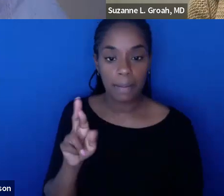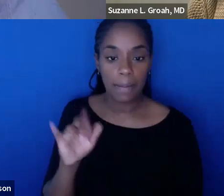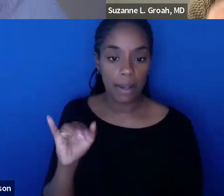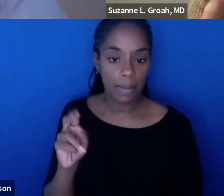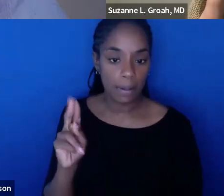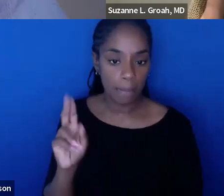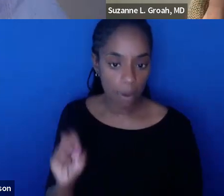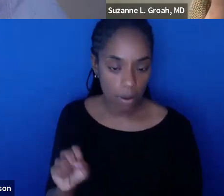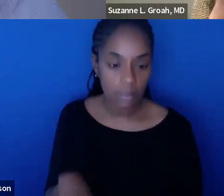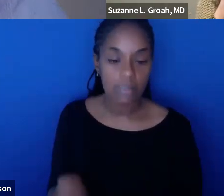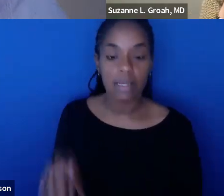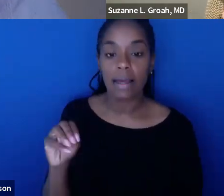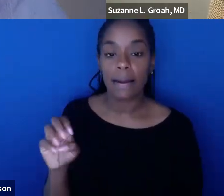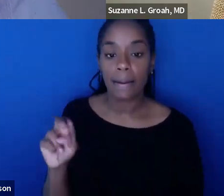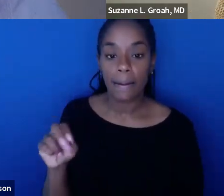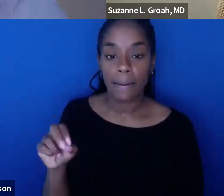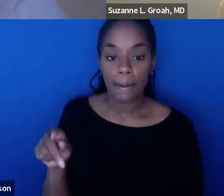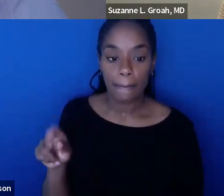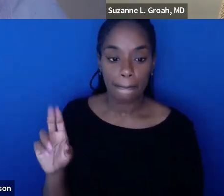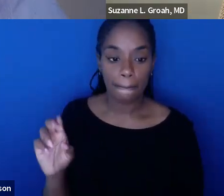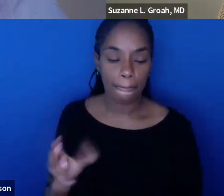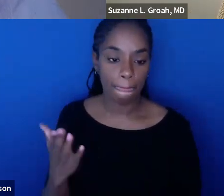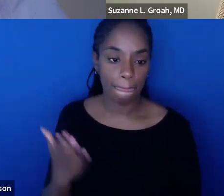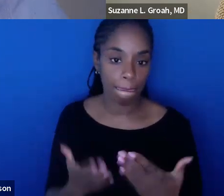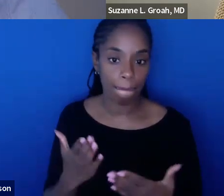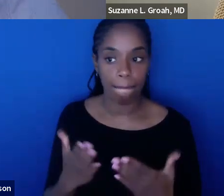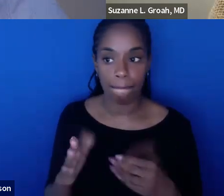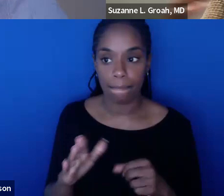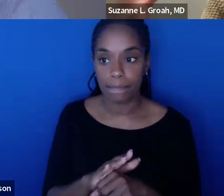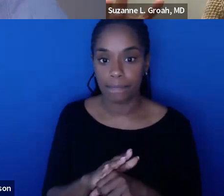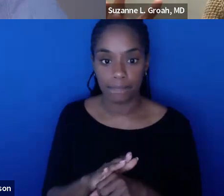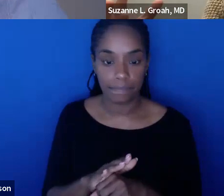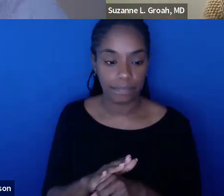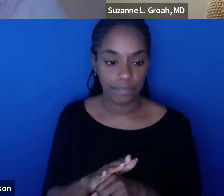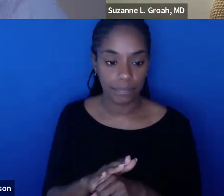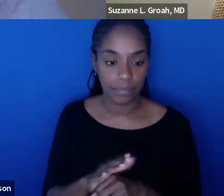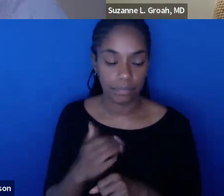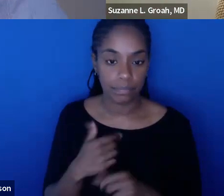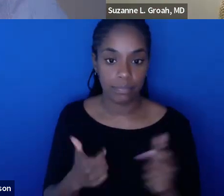may be enough to really, as a result, have a bigger change in terms of symptoms.